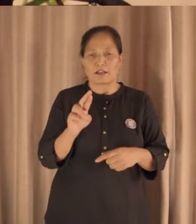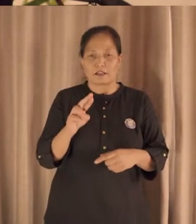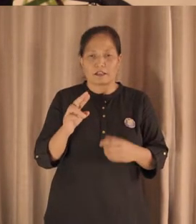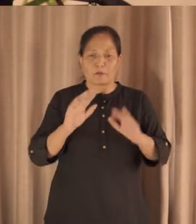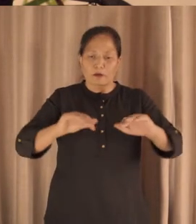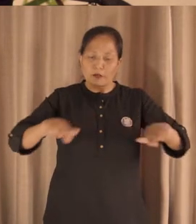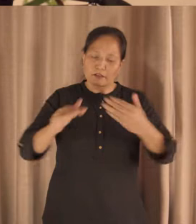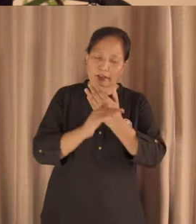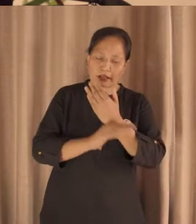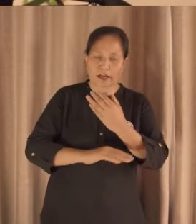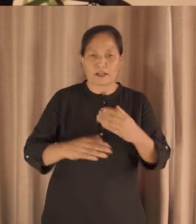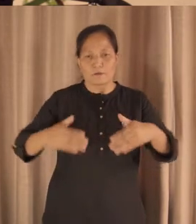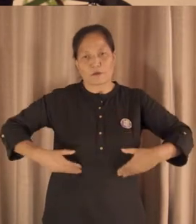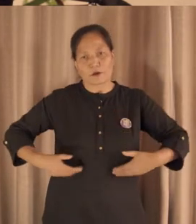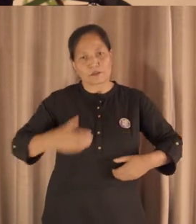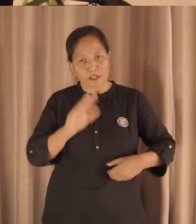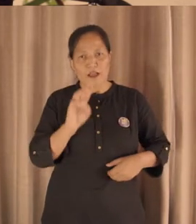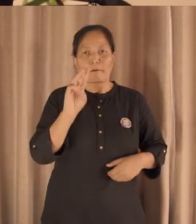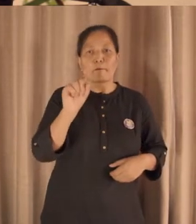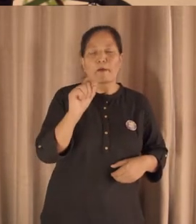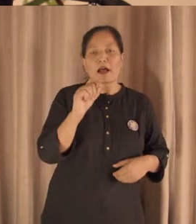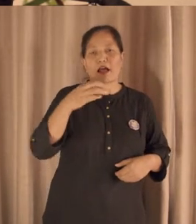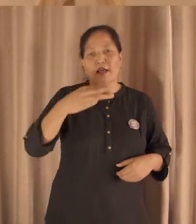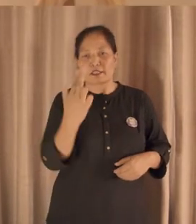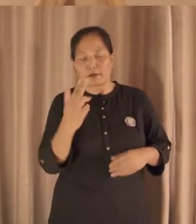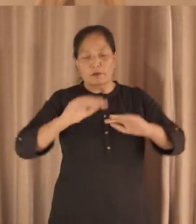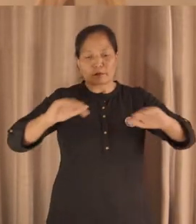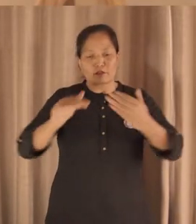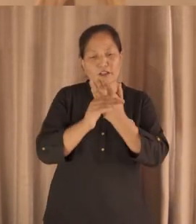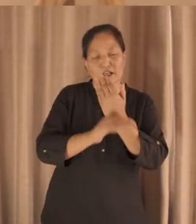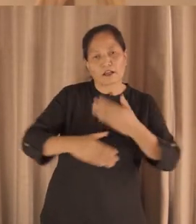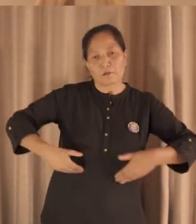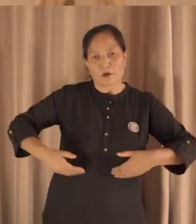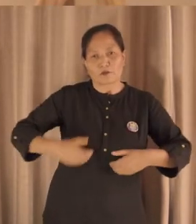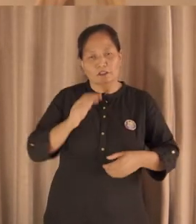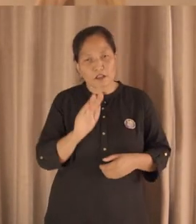or acquired. This is another part of discussion. We need to look into the operation and regulation